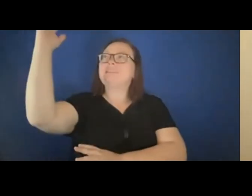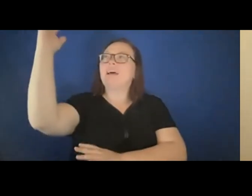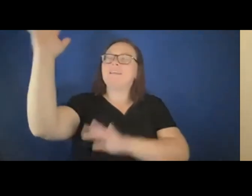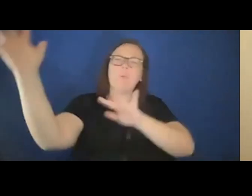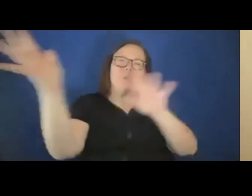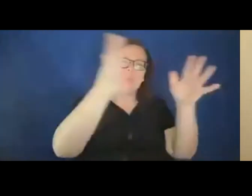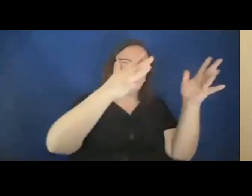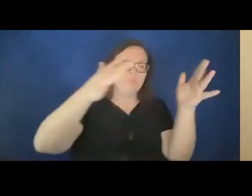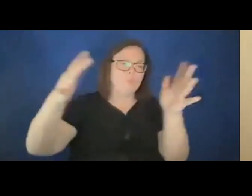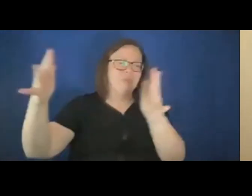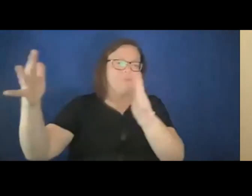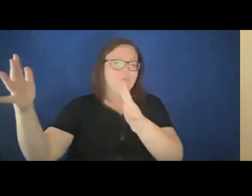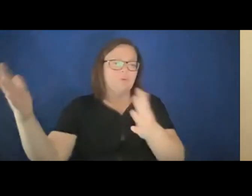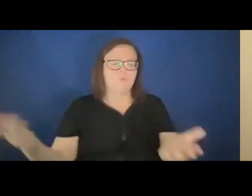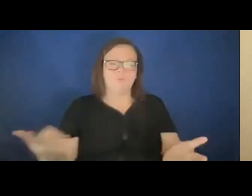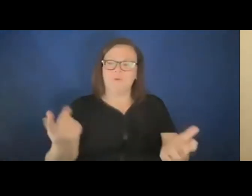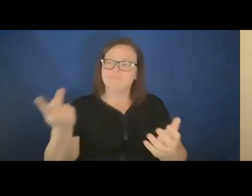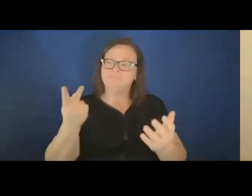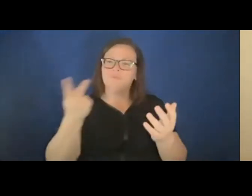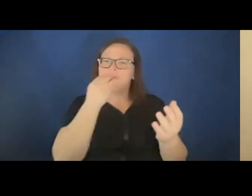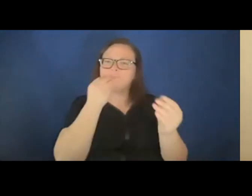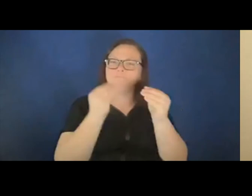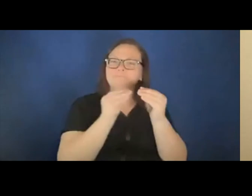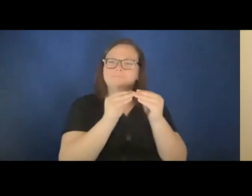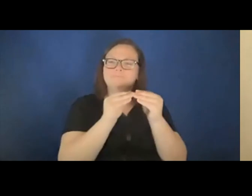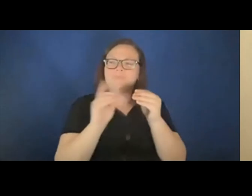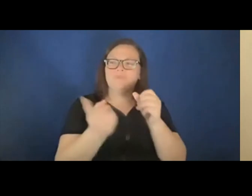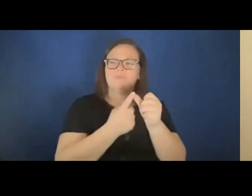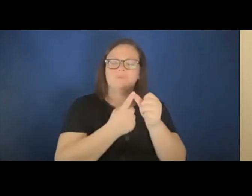where we first kissed